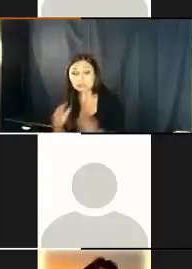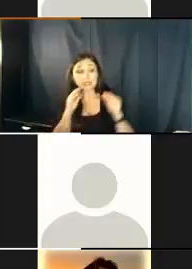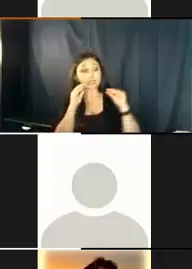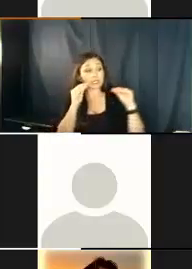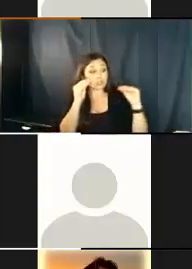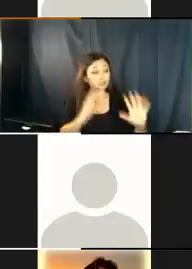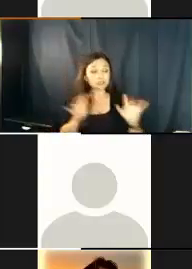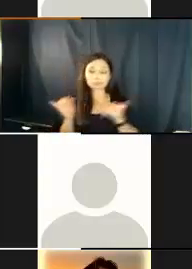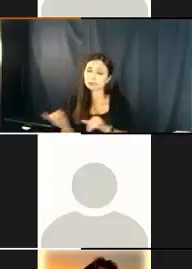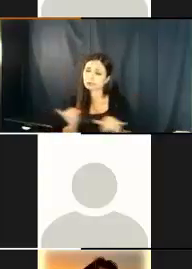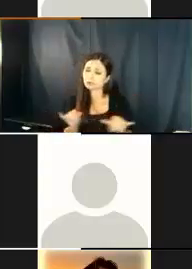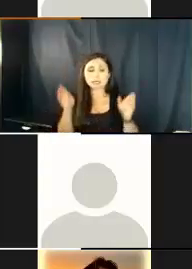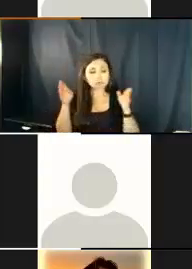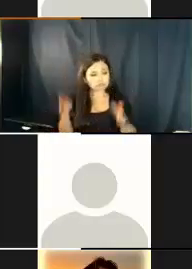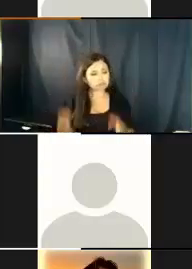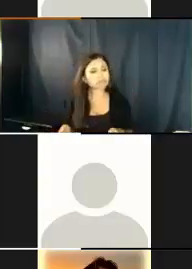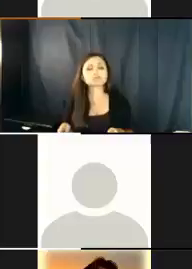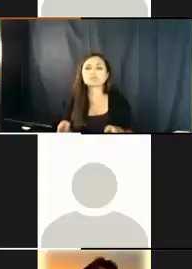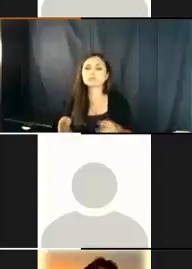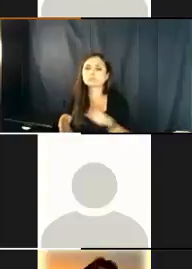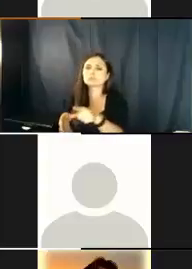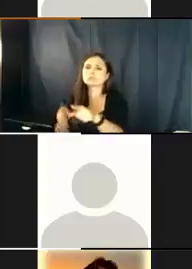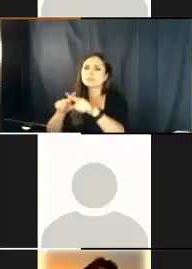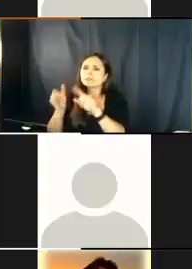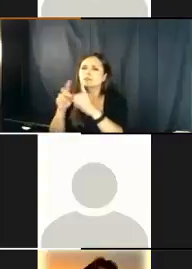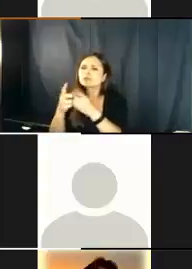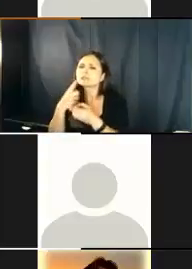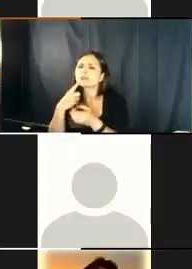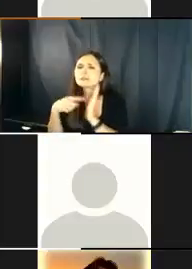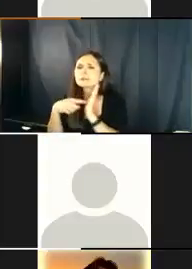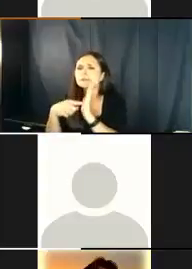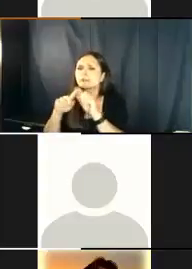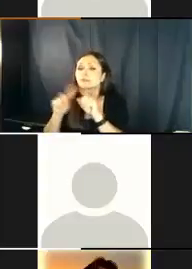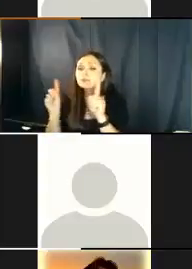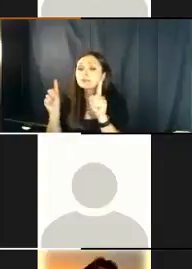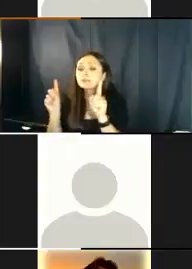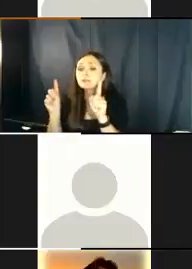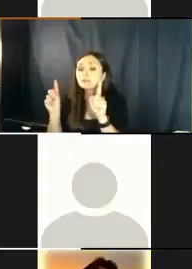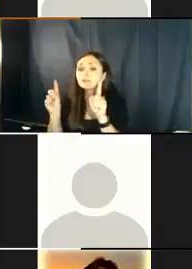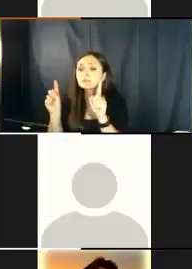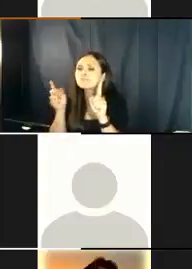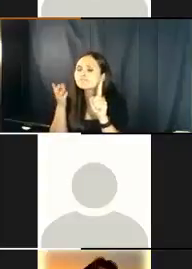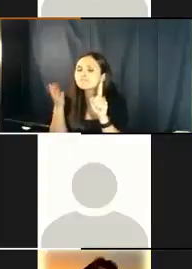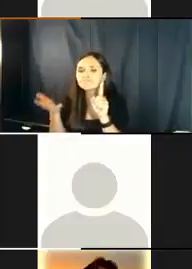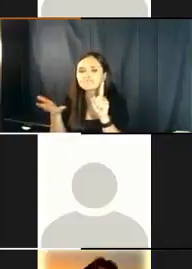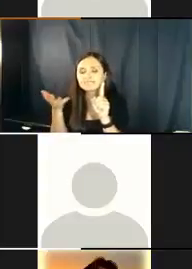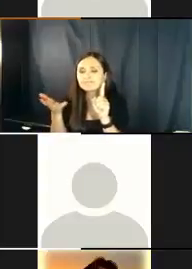Another district says that they have a different model where they might have a student a class